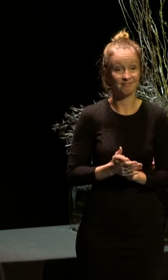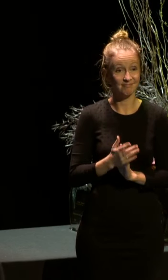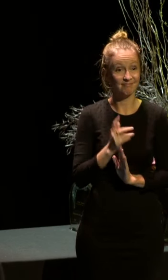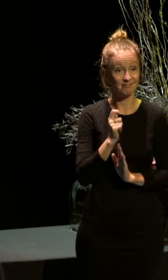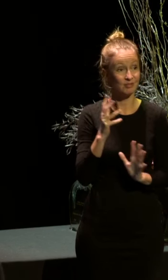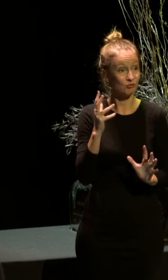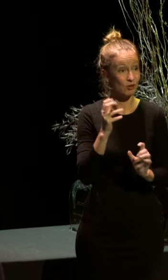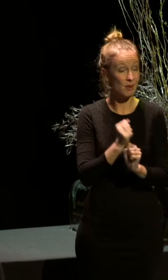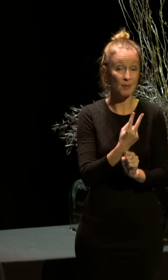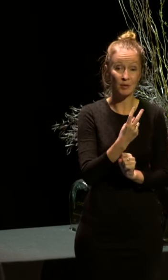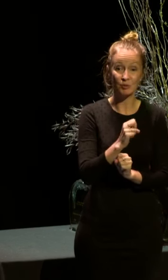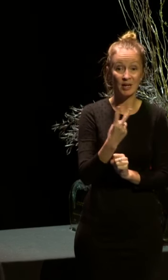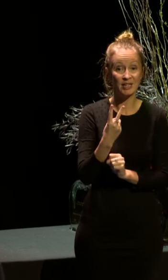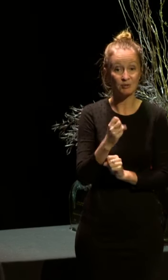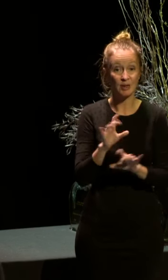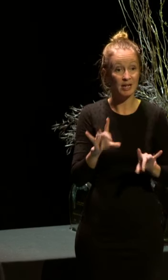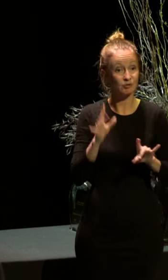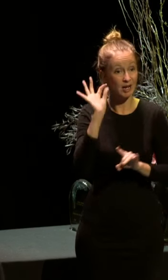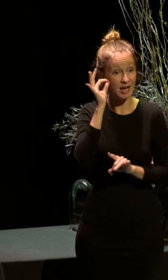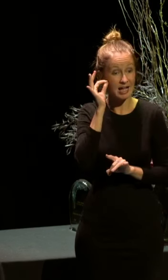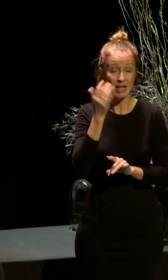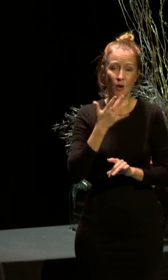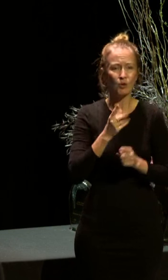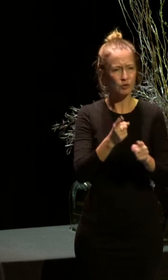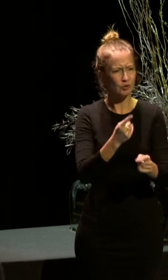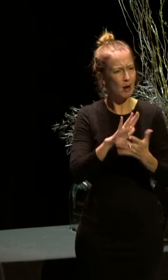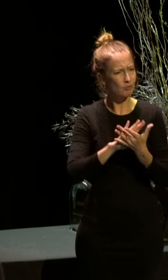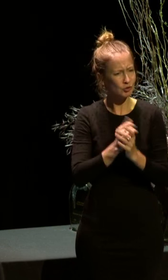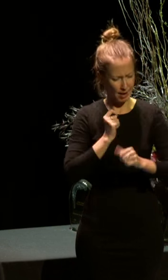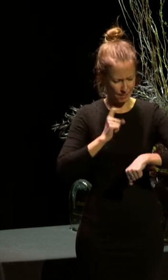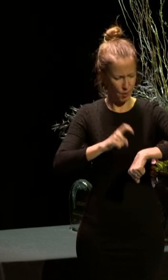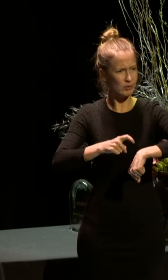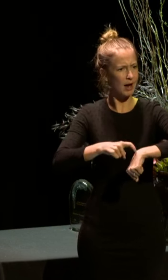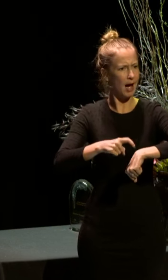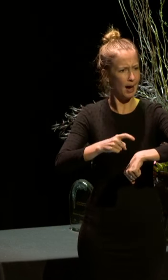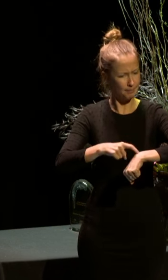I want your gratitude for keeping us on time!